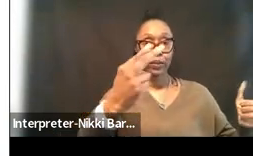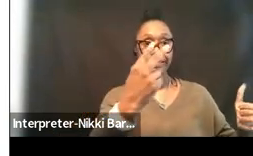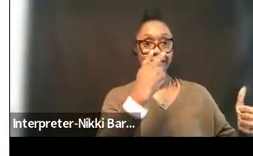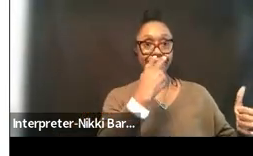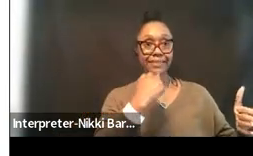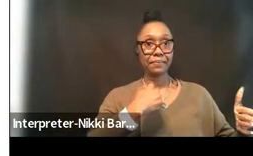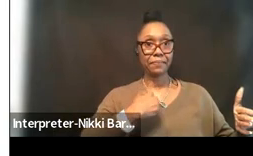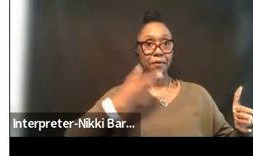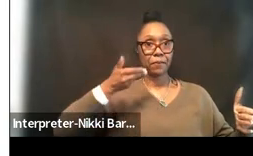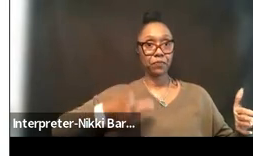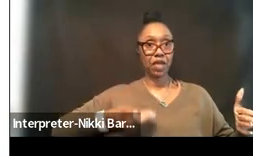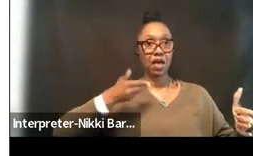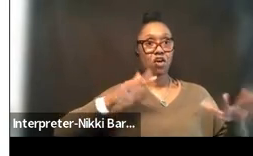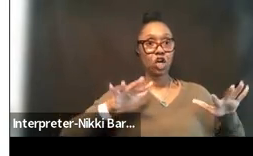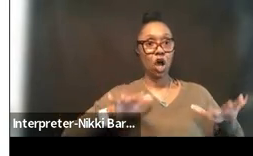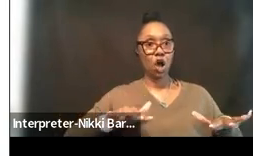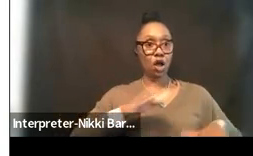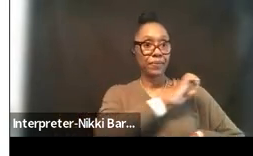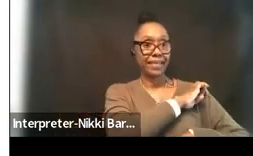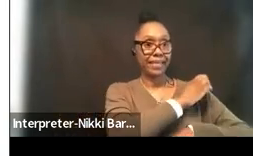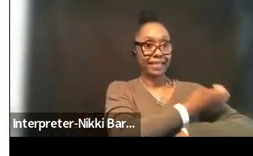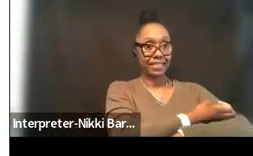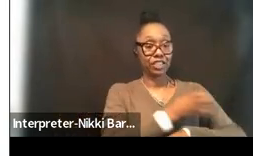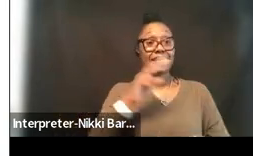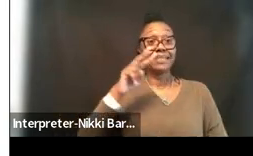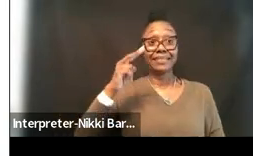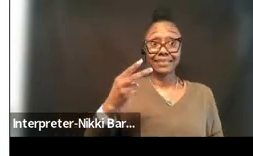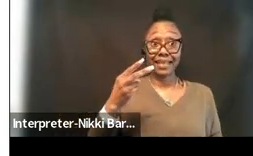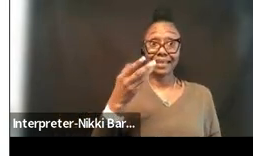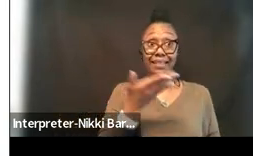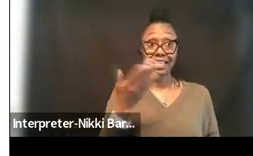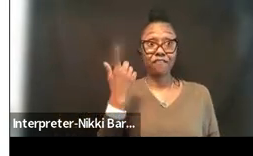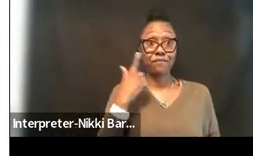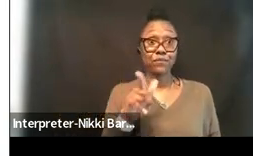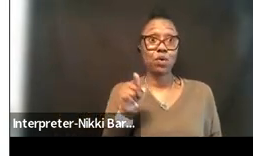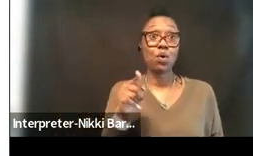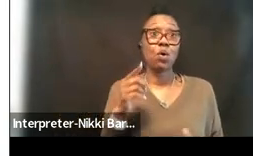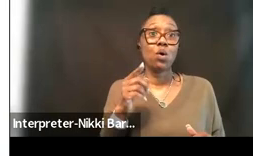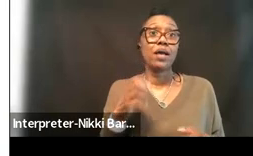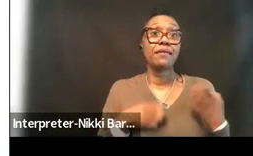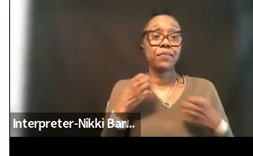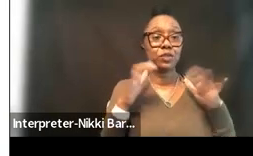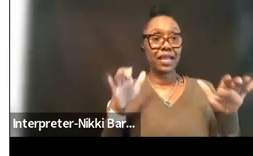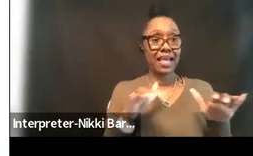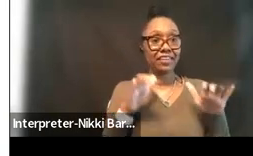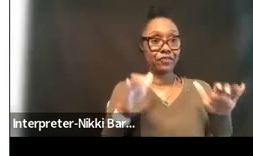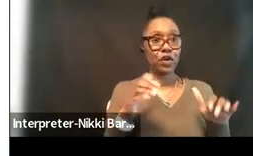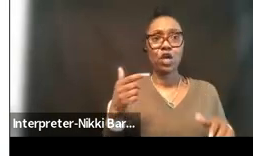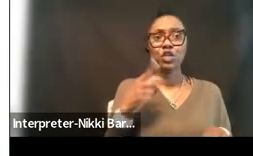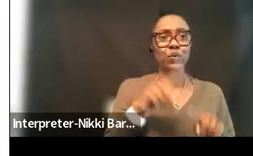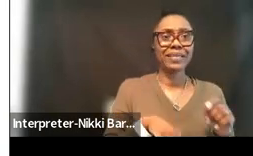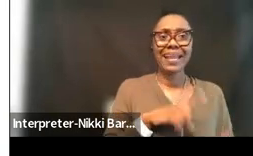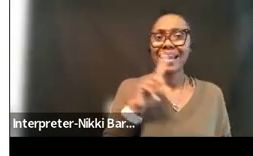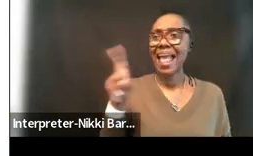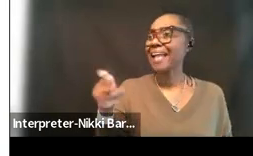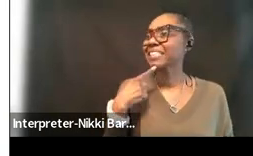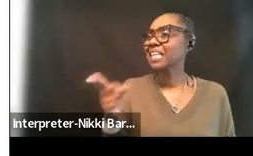The second thing you want to remember when you're responding to emotional activation is that you're not going to be able to ask someone to just calm down.